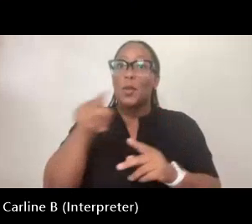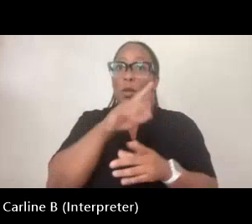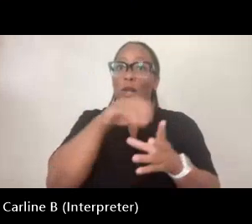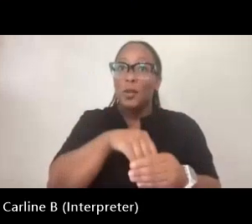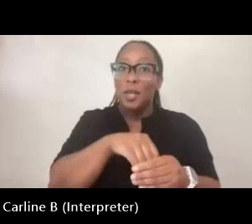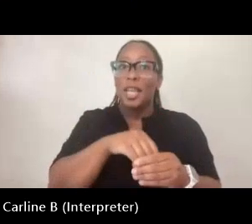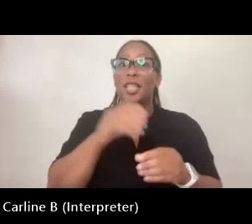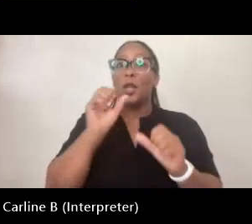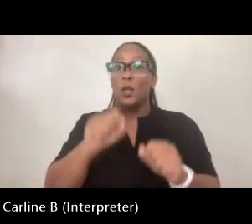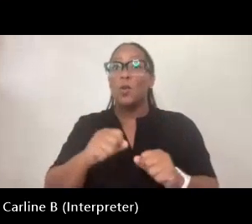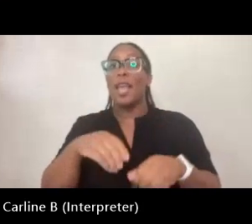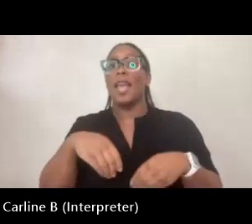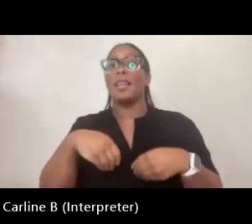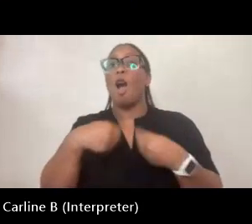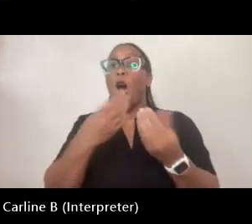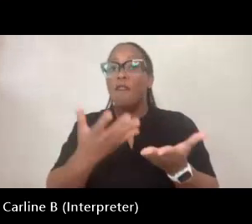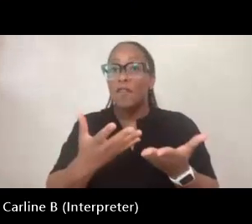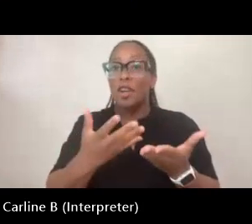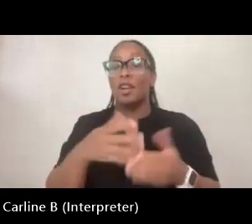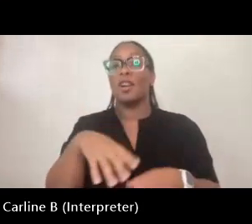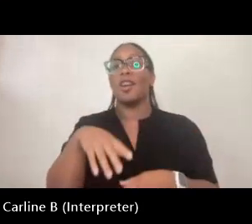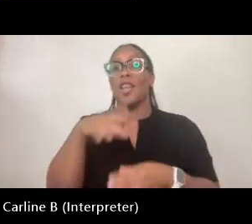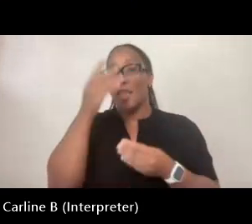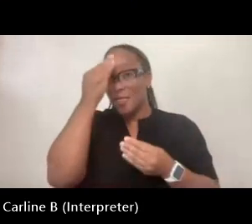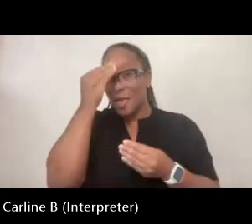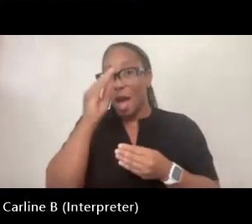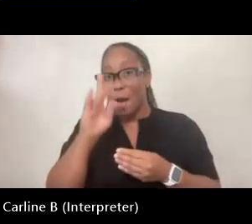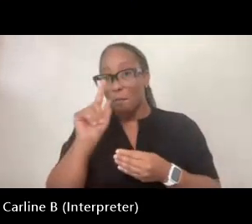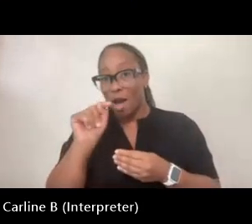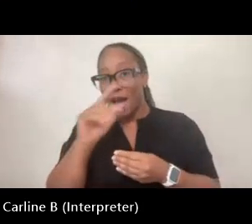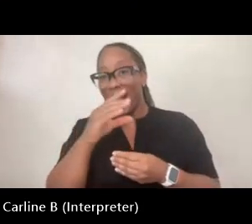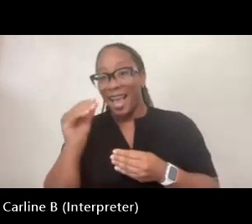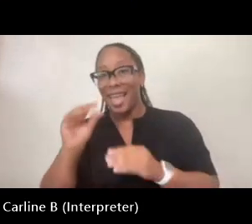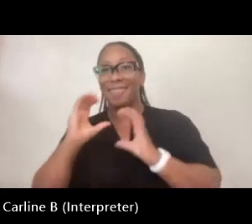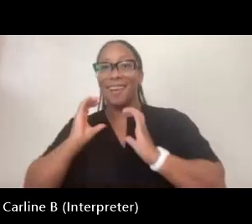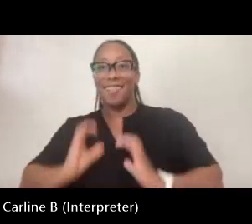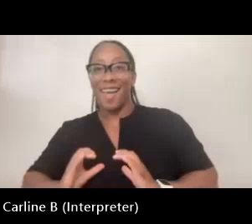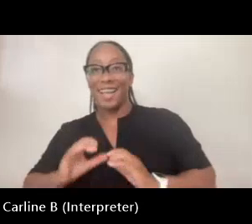You have something to offer thoughtbot and its startup clients so that they can design better tech.